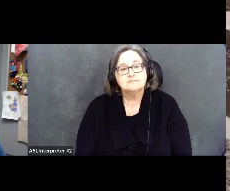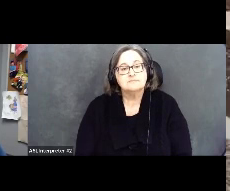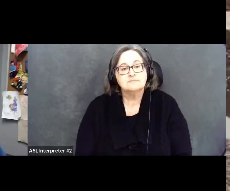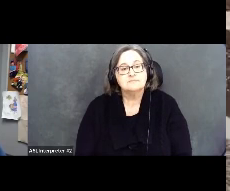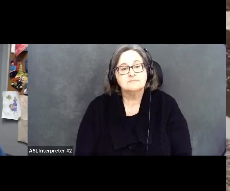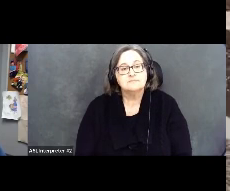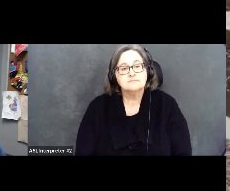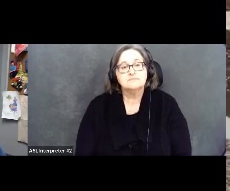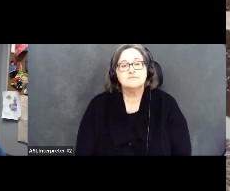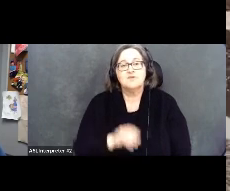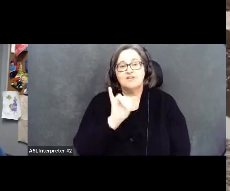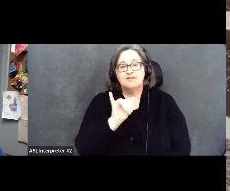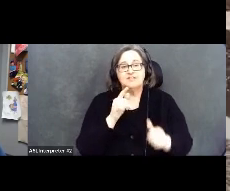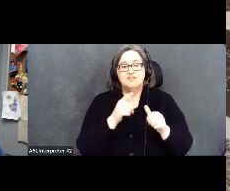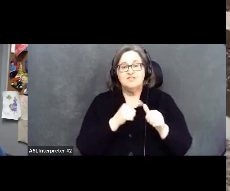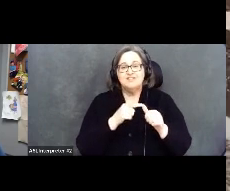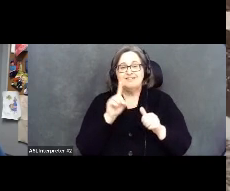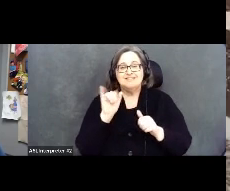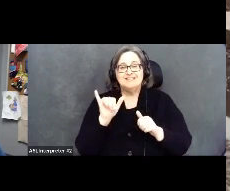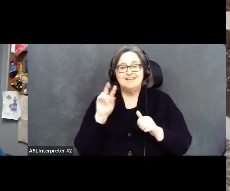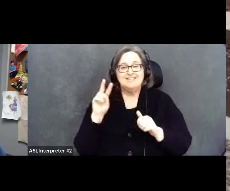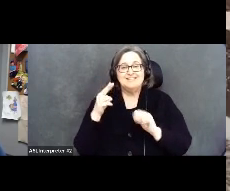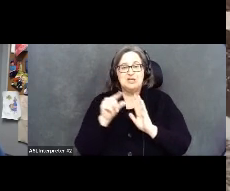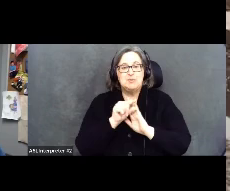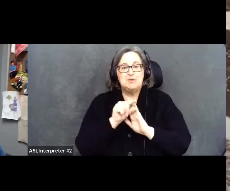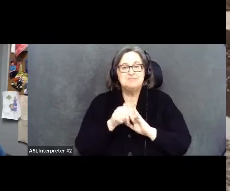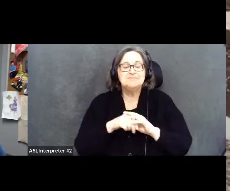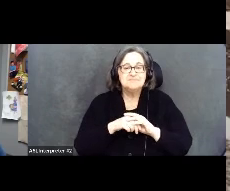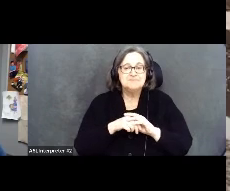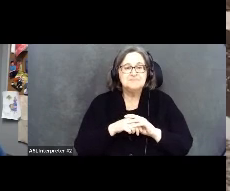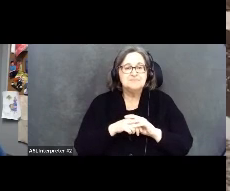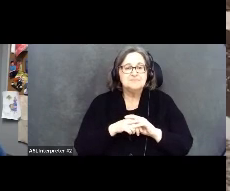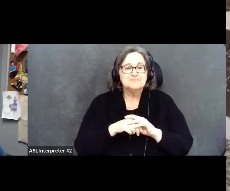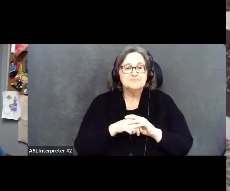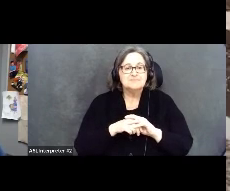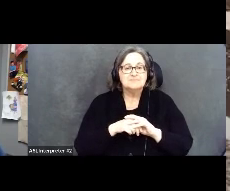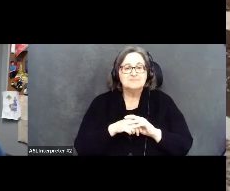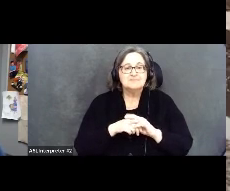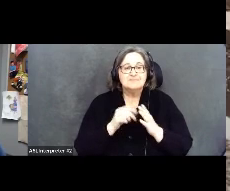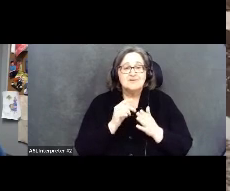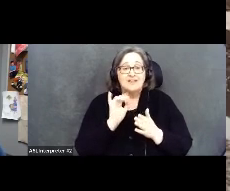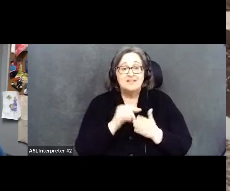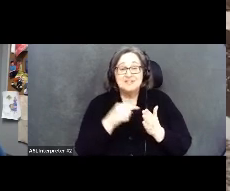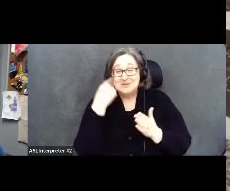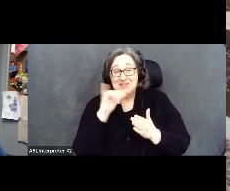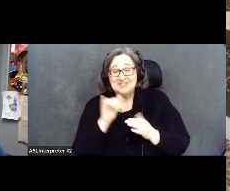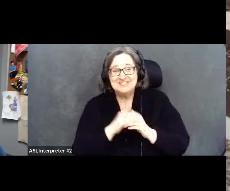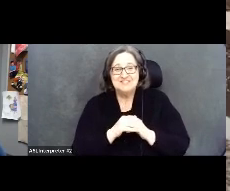So this is Declan, first day of second grade. That's what he looks like. He wants to grow up